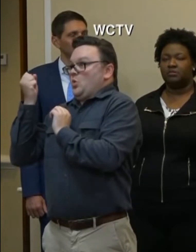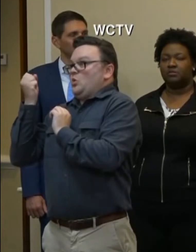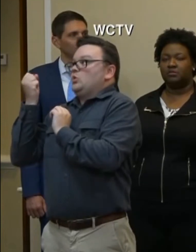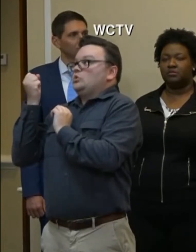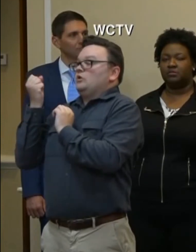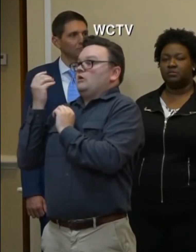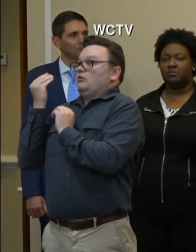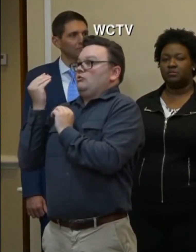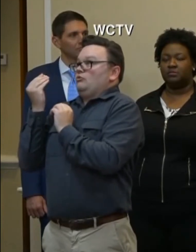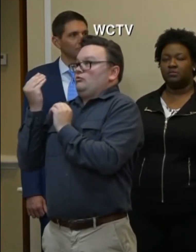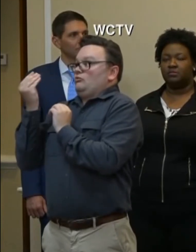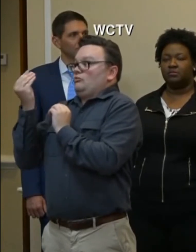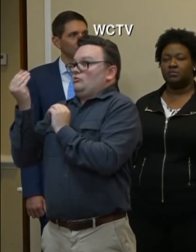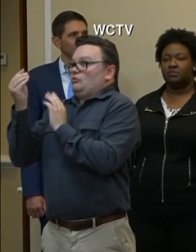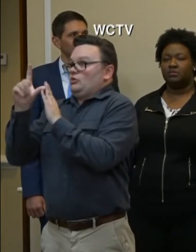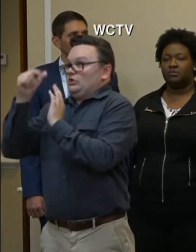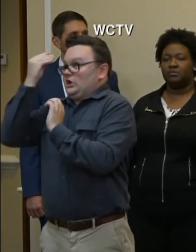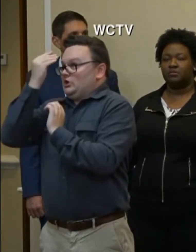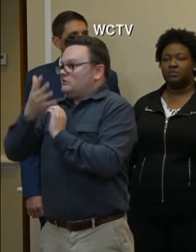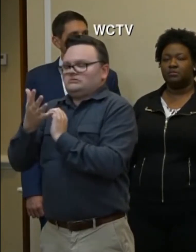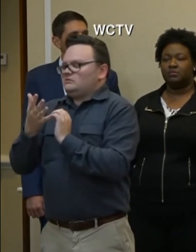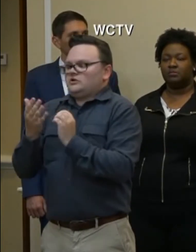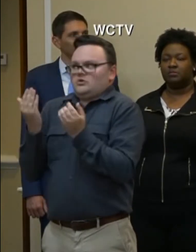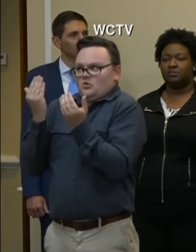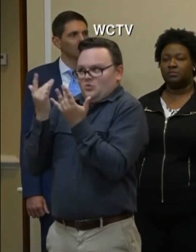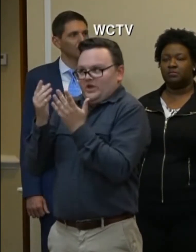information you know later in the evening but wanted didn't want to let it